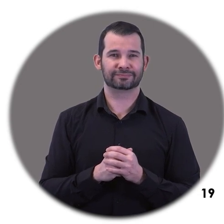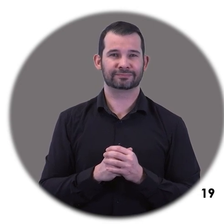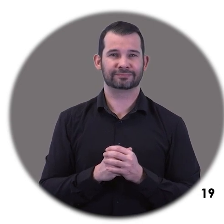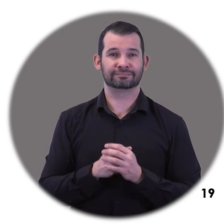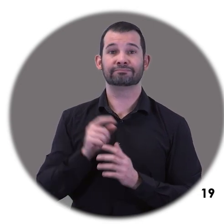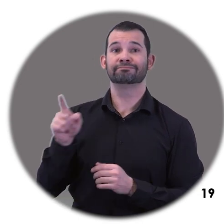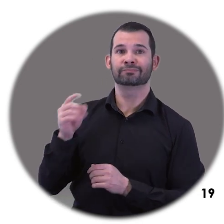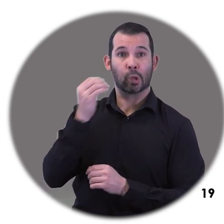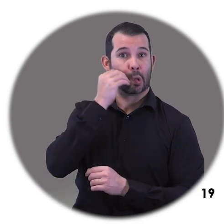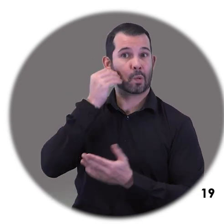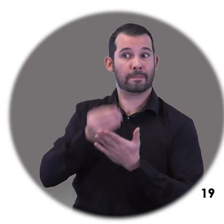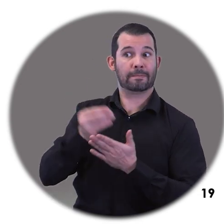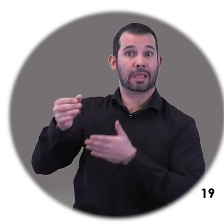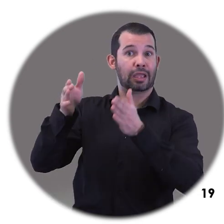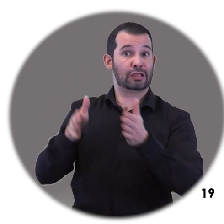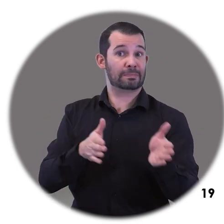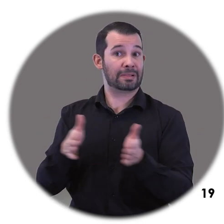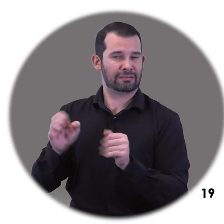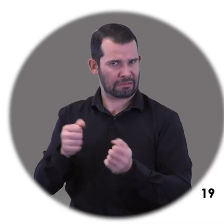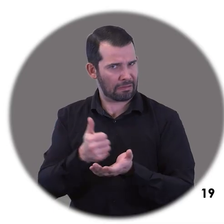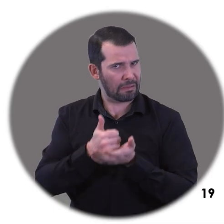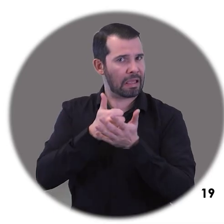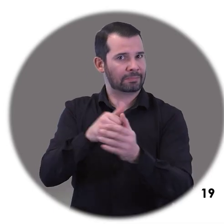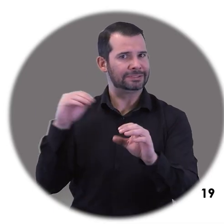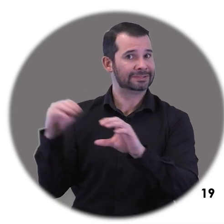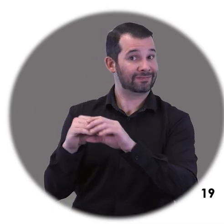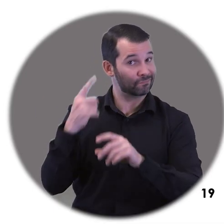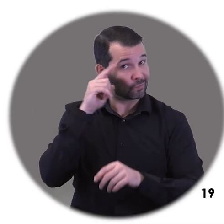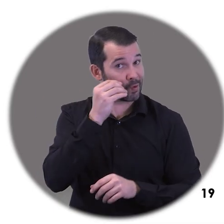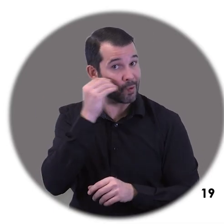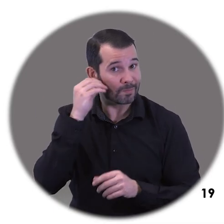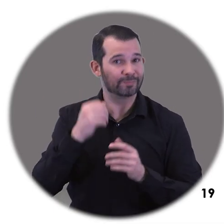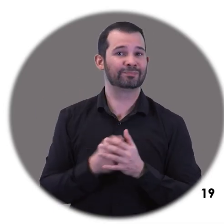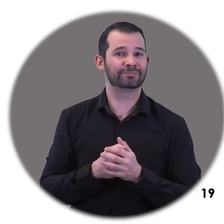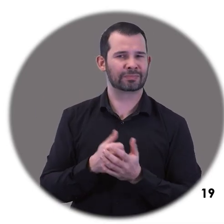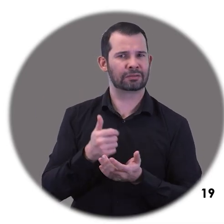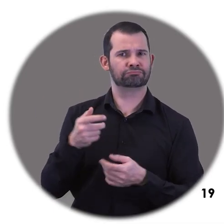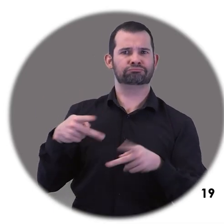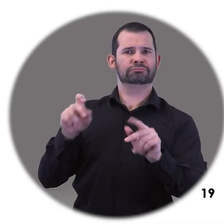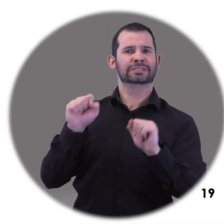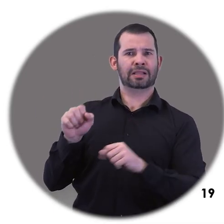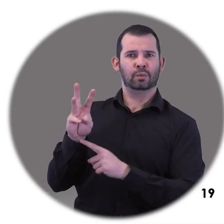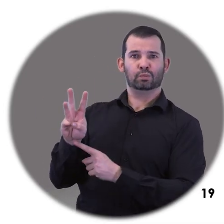The Home Buyers’ Plan can help you save for a home. It allows you to withdraw from your